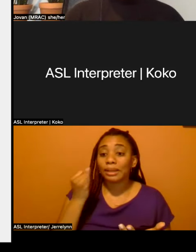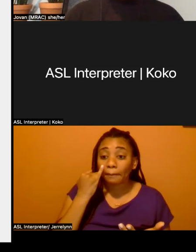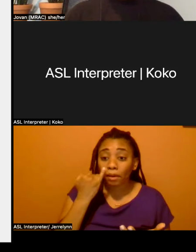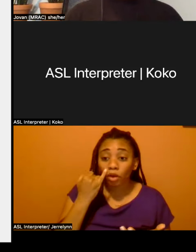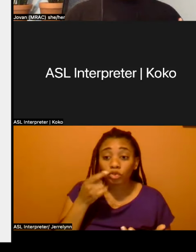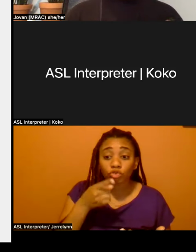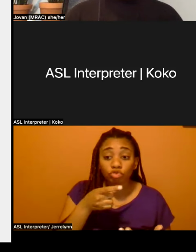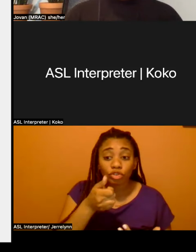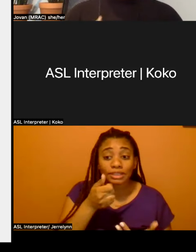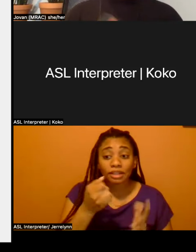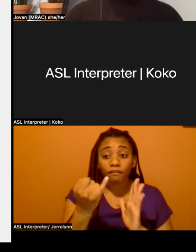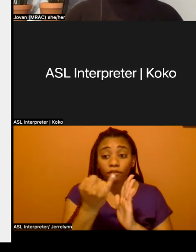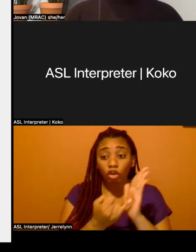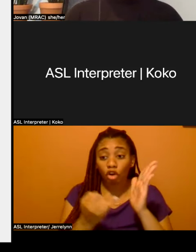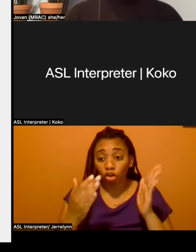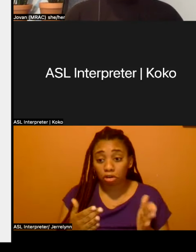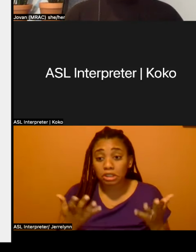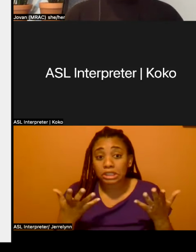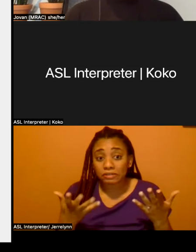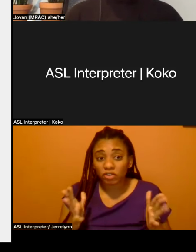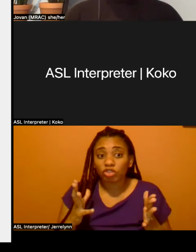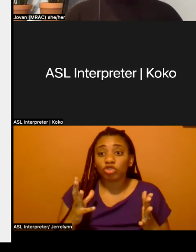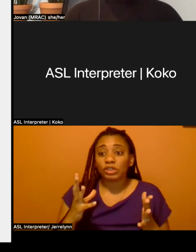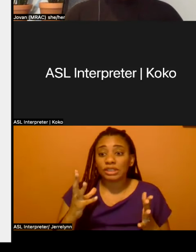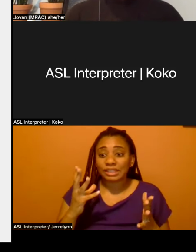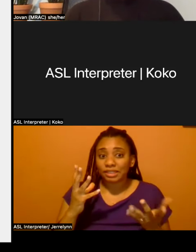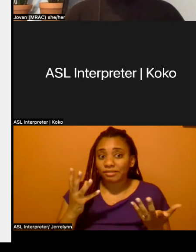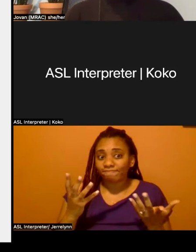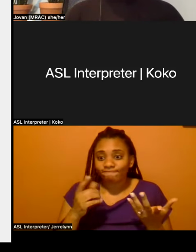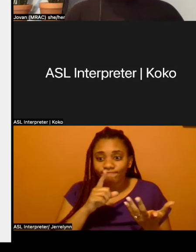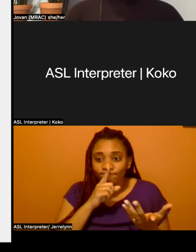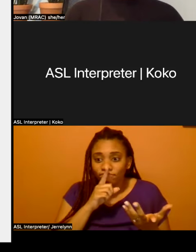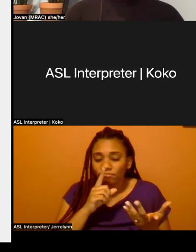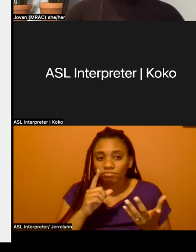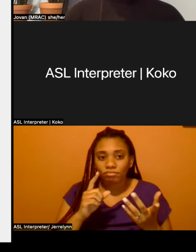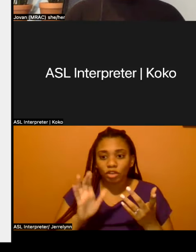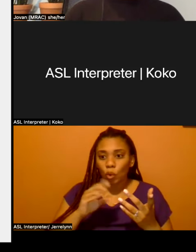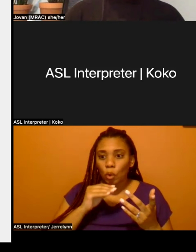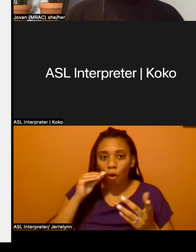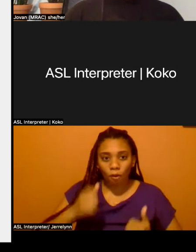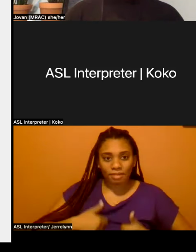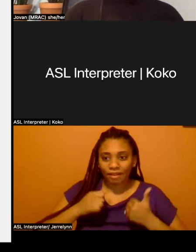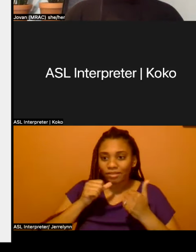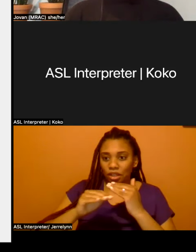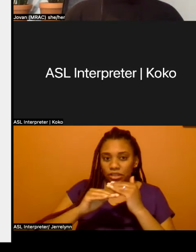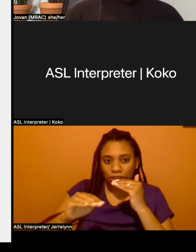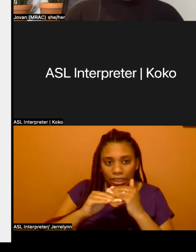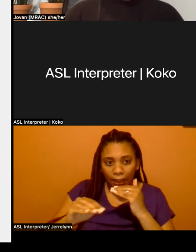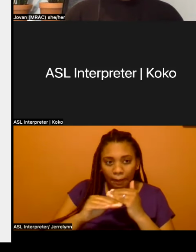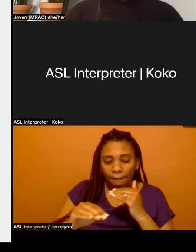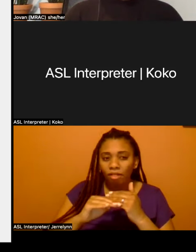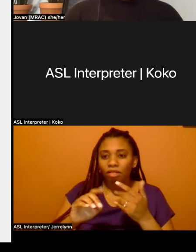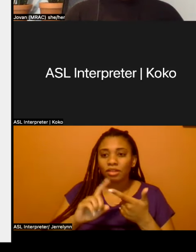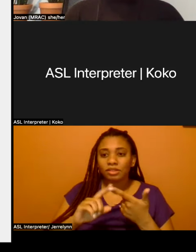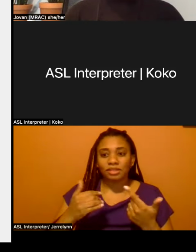who is experiencing unstable housing, you're an artist with disabilities, and you're an emerging artist,